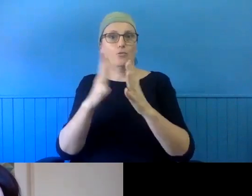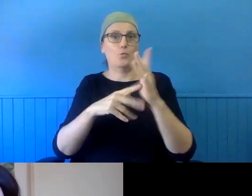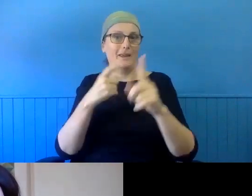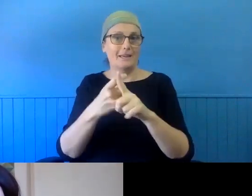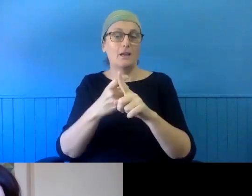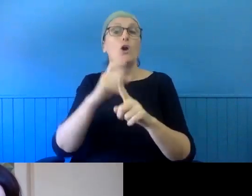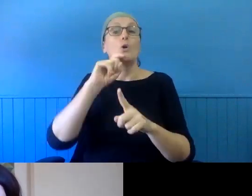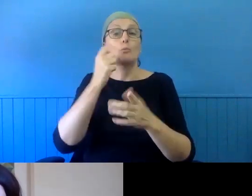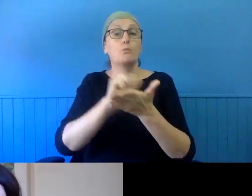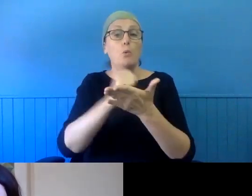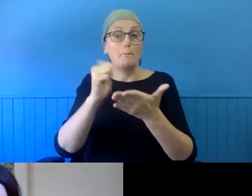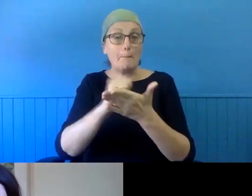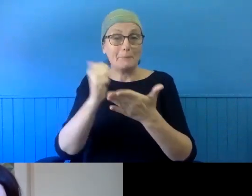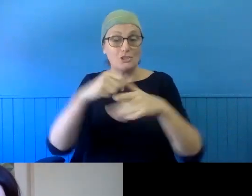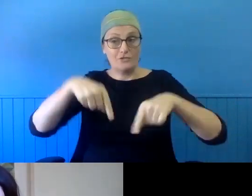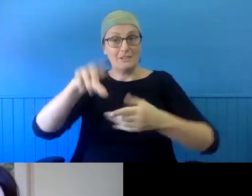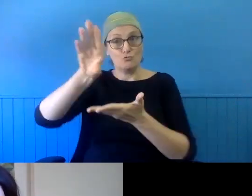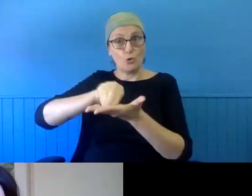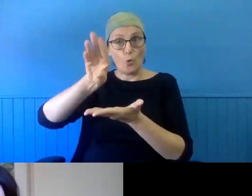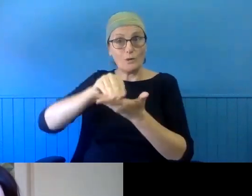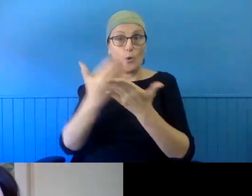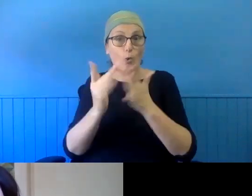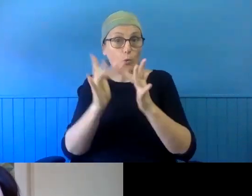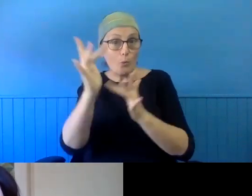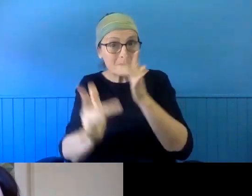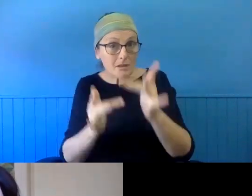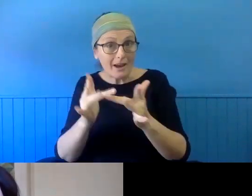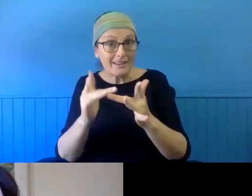if you couldn't make it all the way through. Next week, we have three